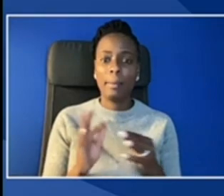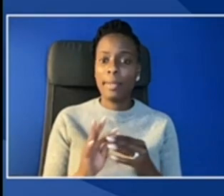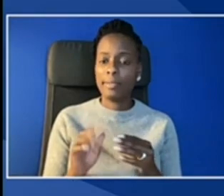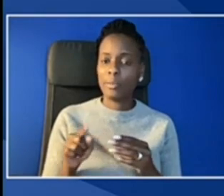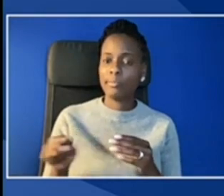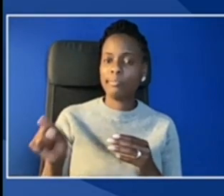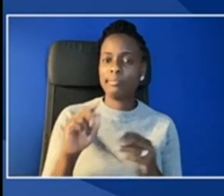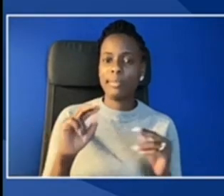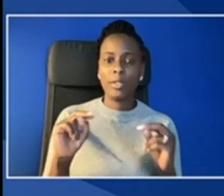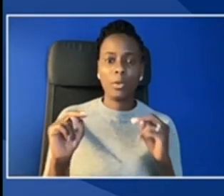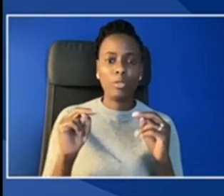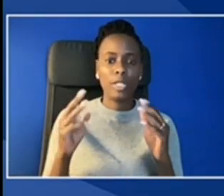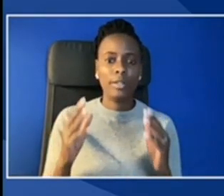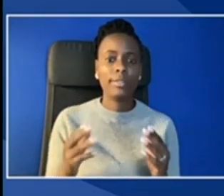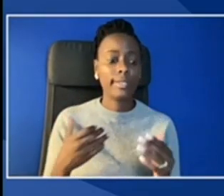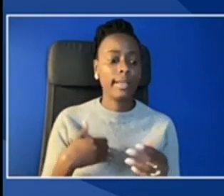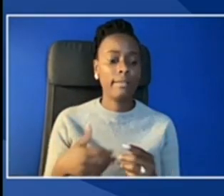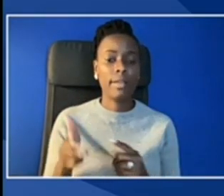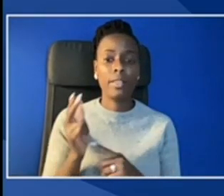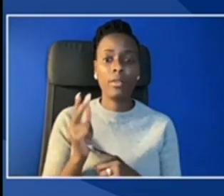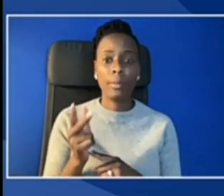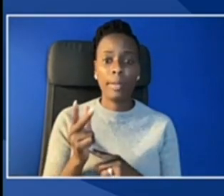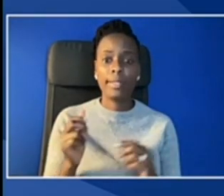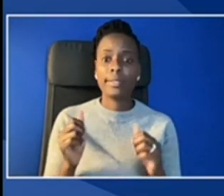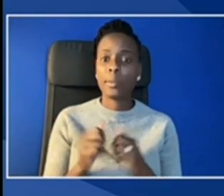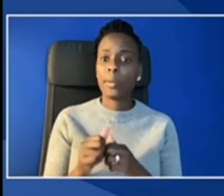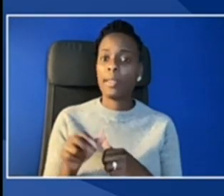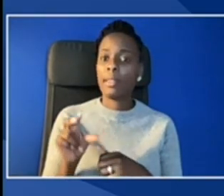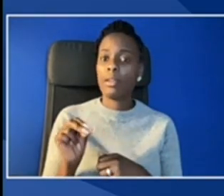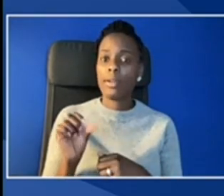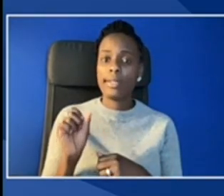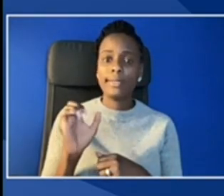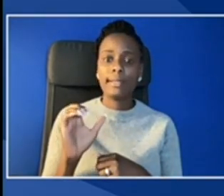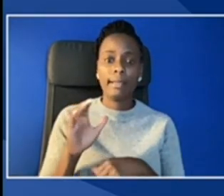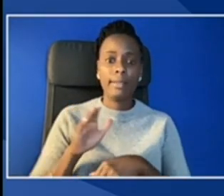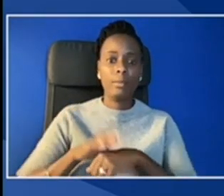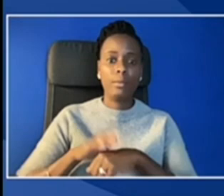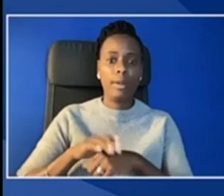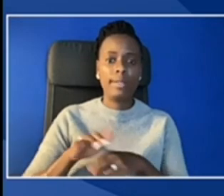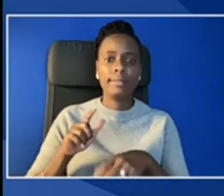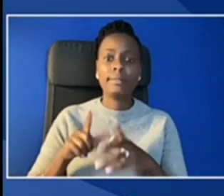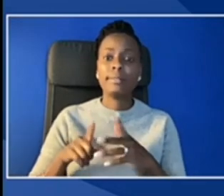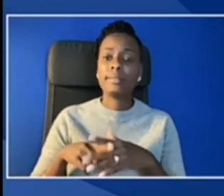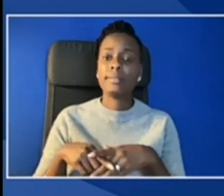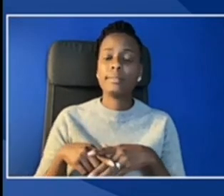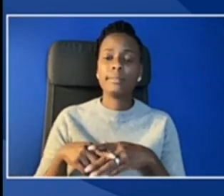You'll have three minutes and a 30-second warning. Your time begins now. Thank you. Good afternoon.